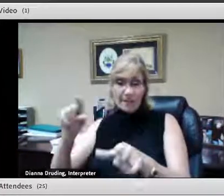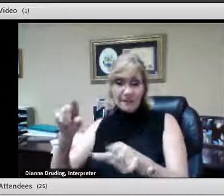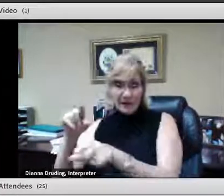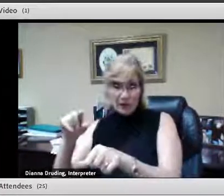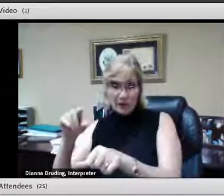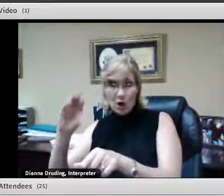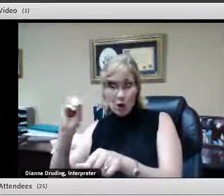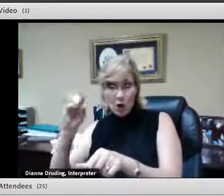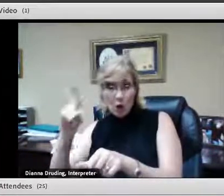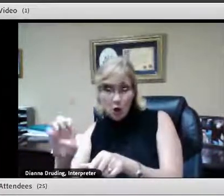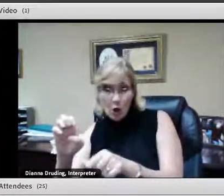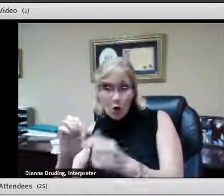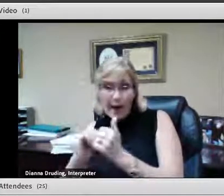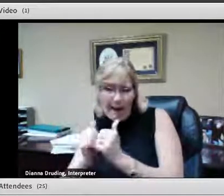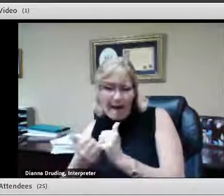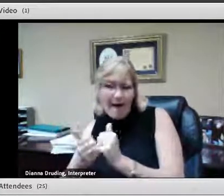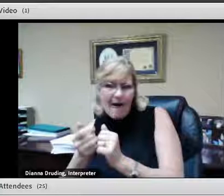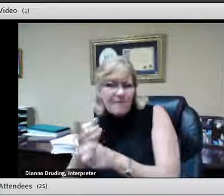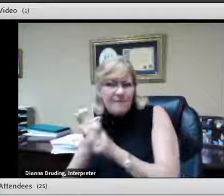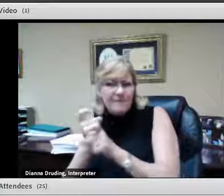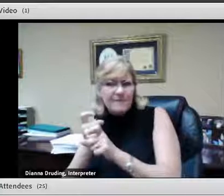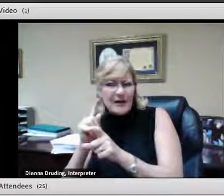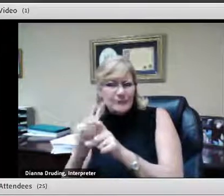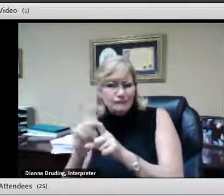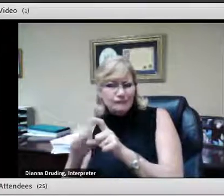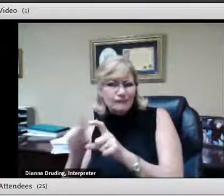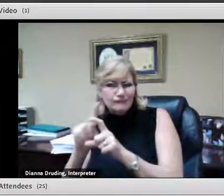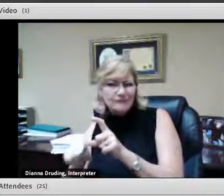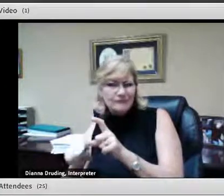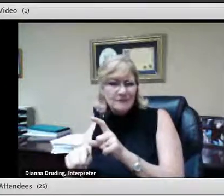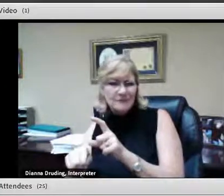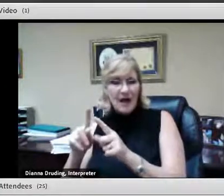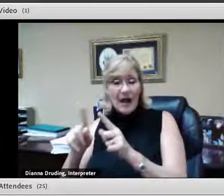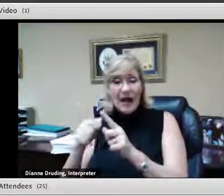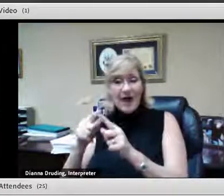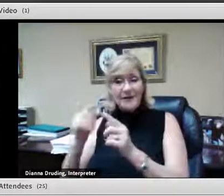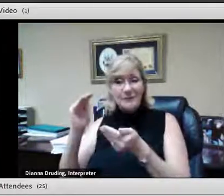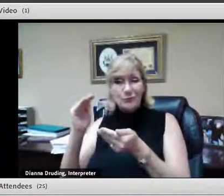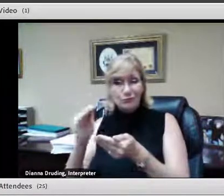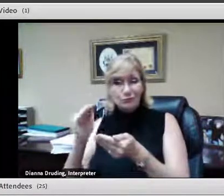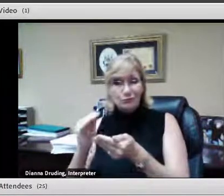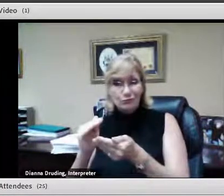how fast it's going to start spinning. And then she set up a spin-reduction ratio,